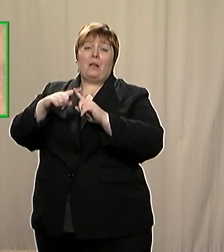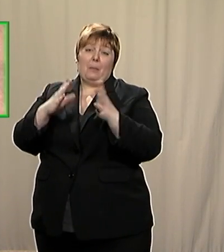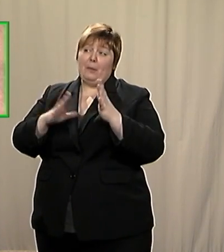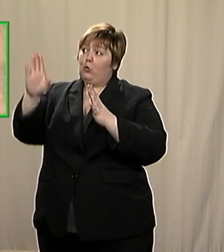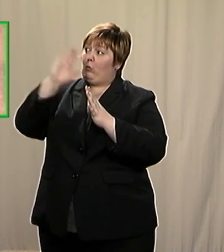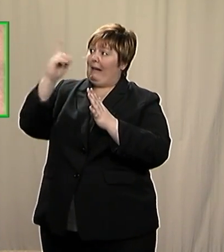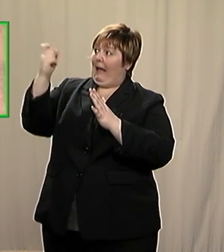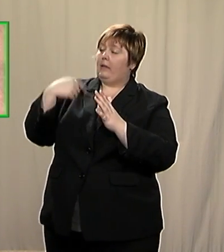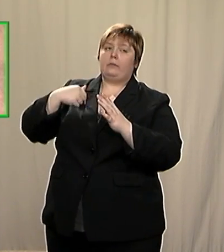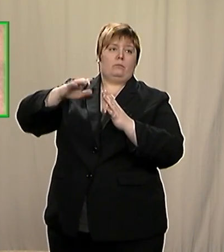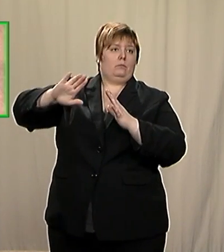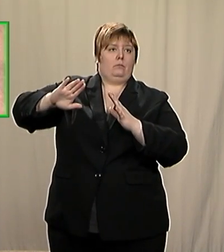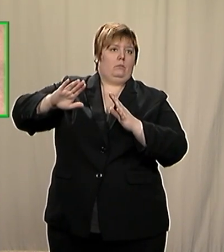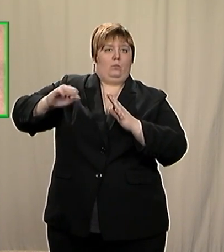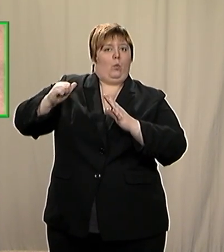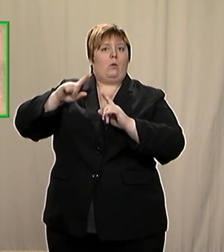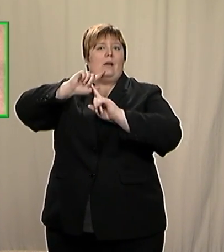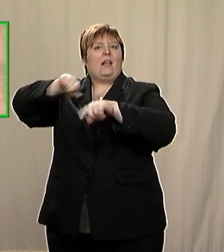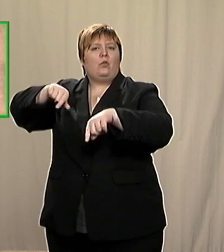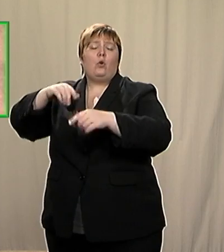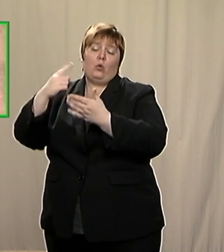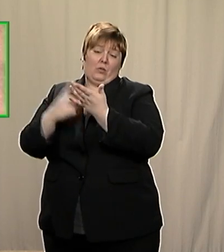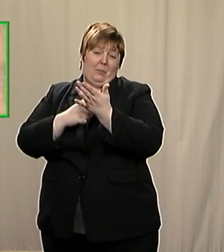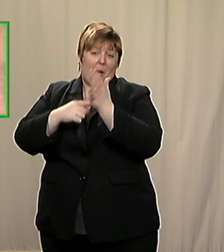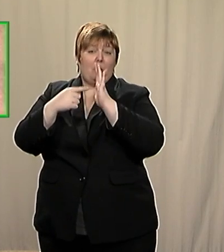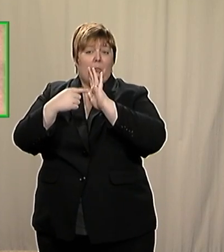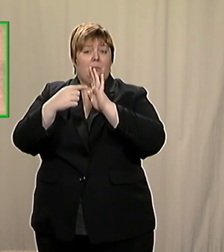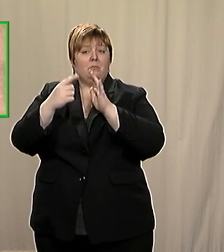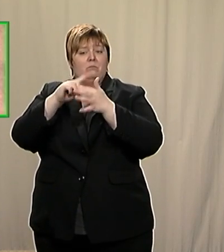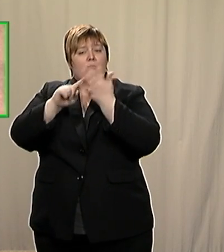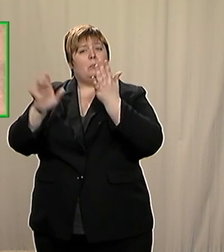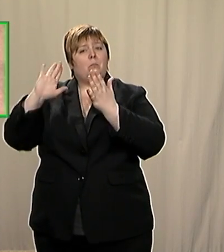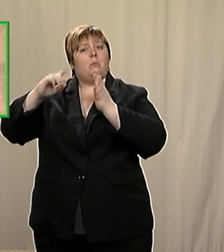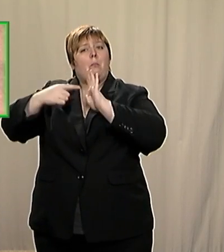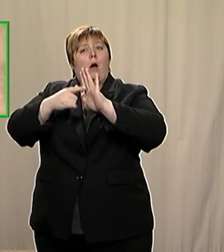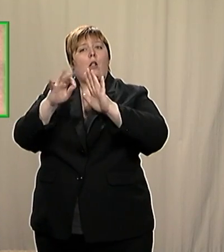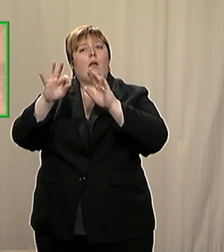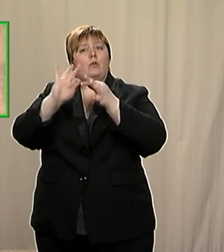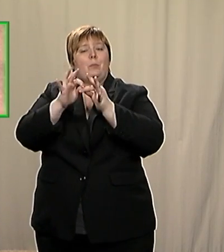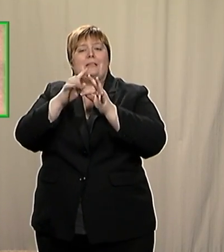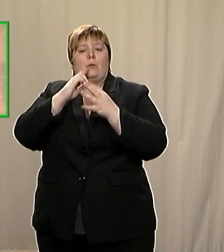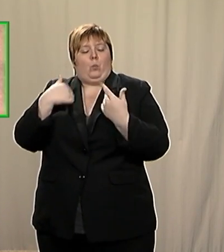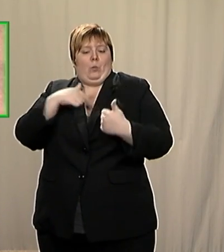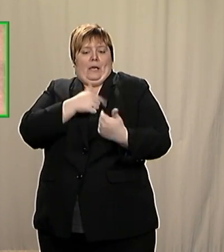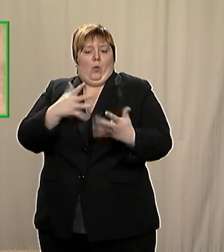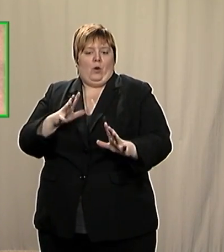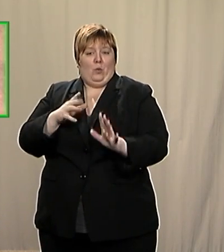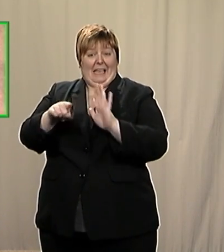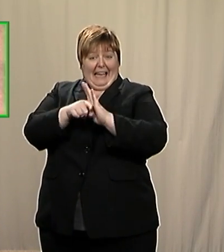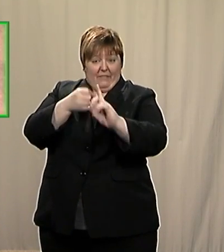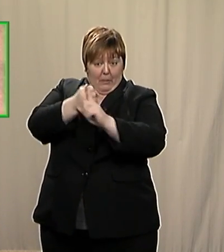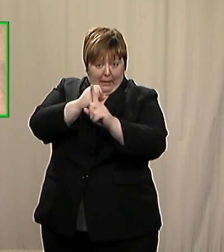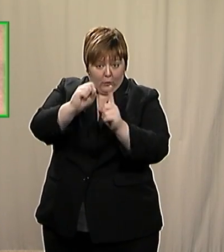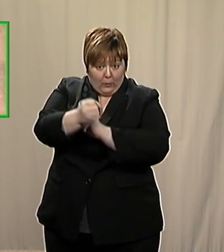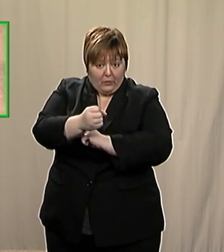Some models of interpreting are taken because we don't want to have a negative impact on the situation that the best way is not to say anything.